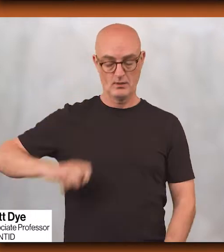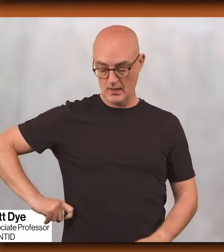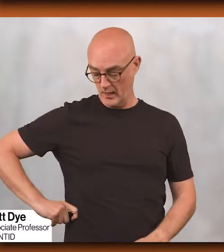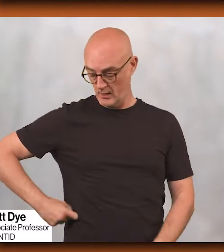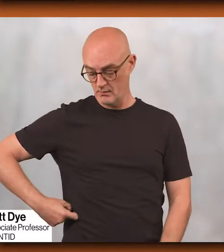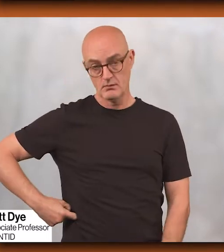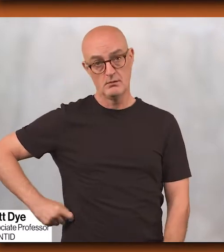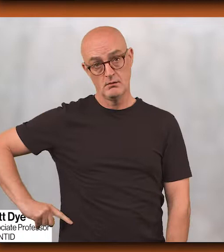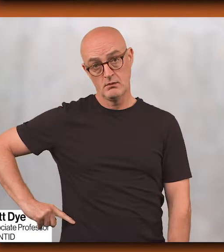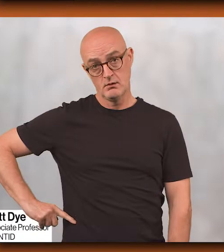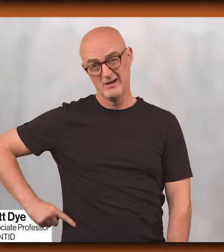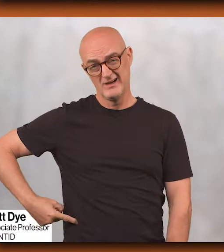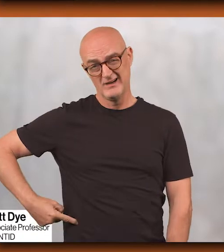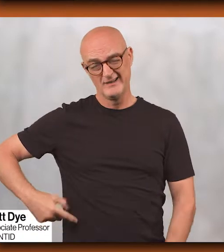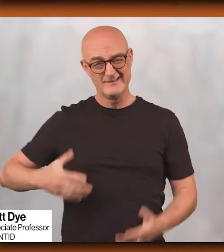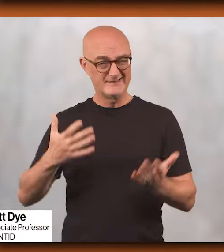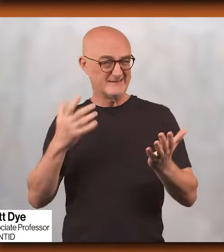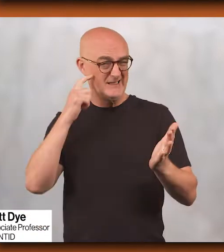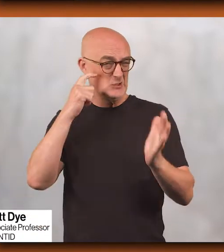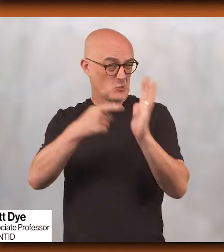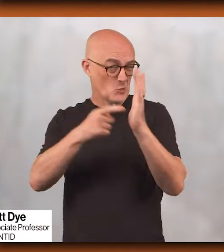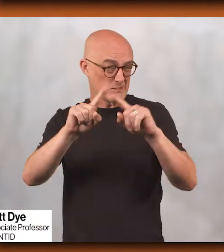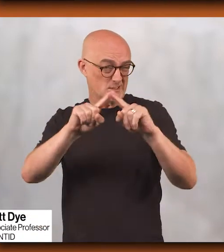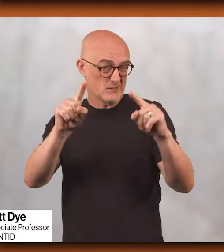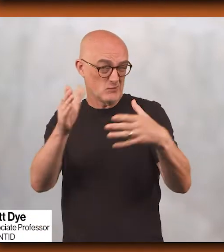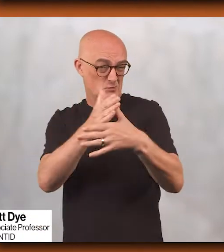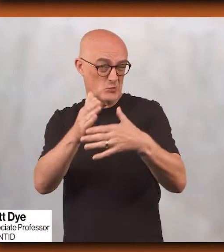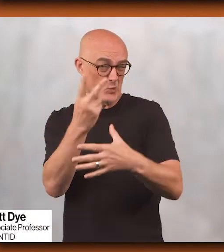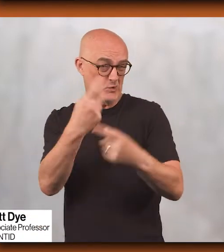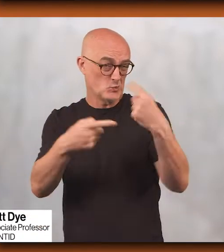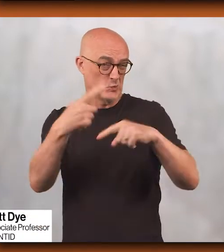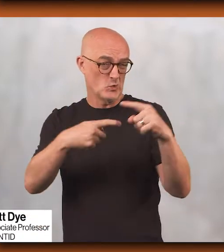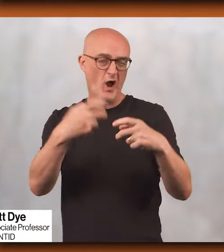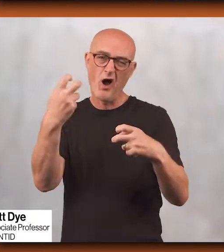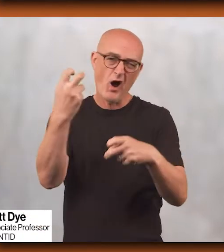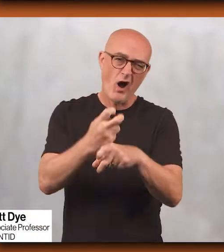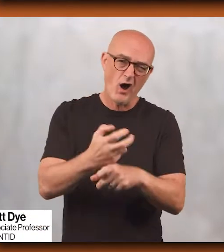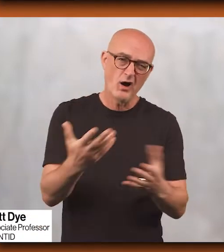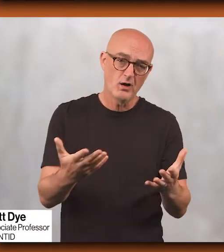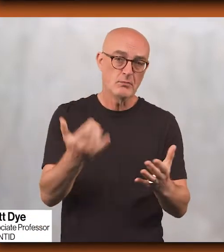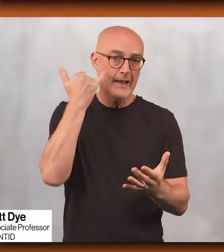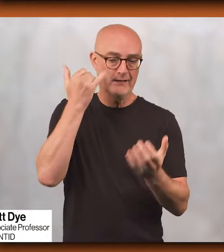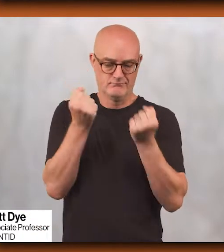to tell the differences between them, and they wouldn't have become attested in the language.